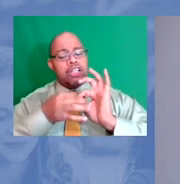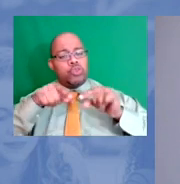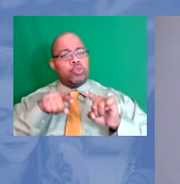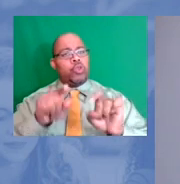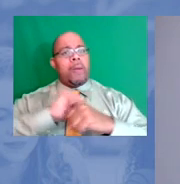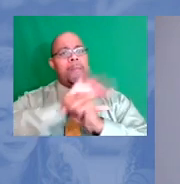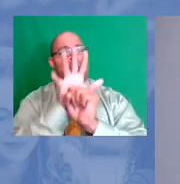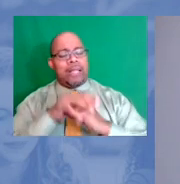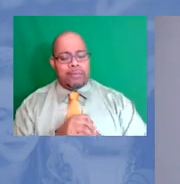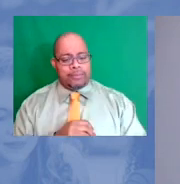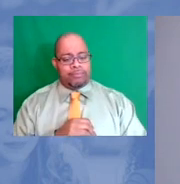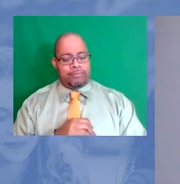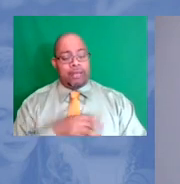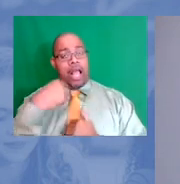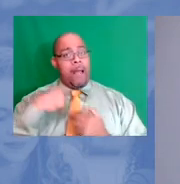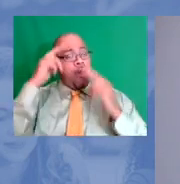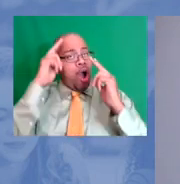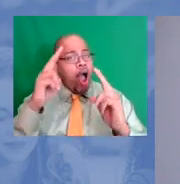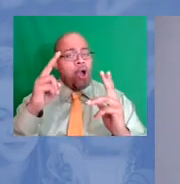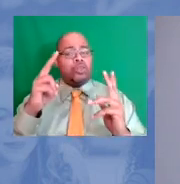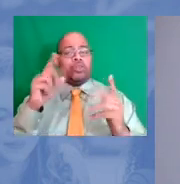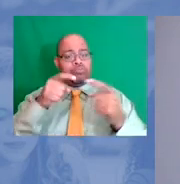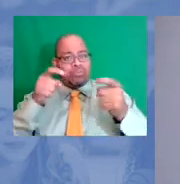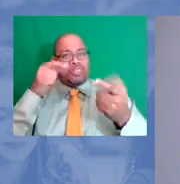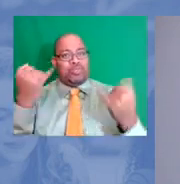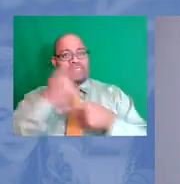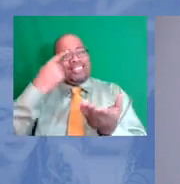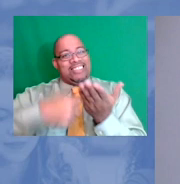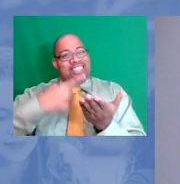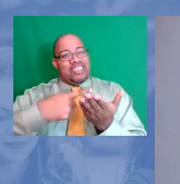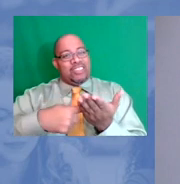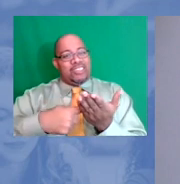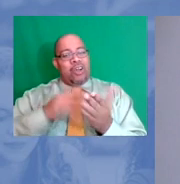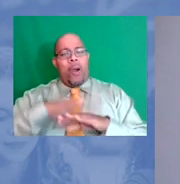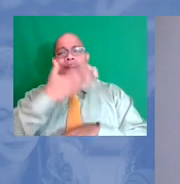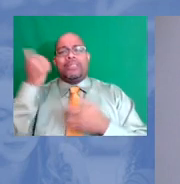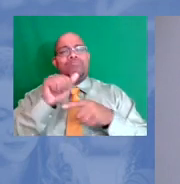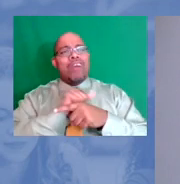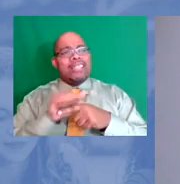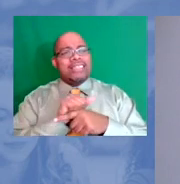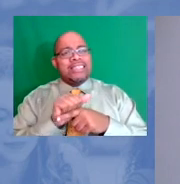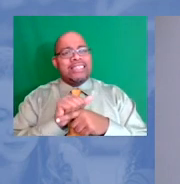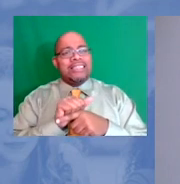AND I'M HONORED TO MODERATE TODAY'S DISCUSSION ON BEST PRACTICES IN CENTERING EQUITY IN ELEMENTARY